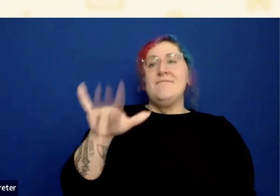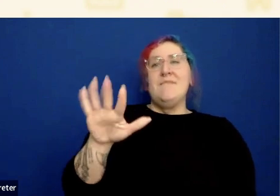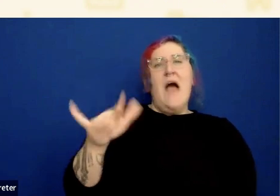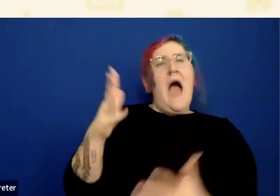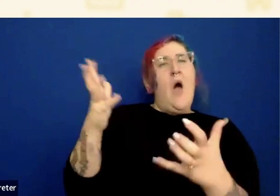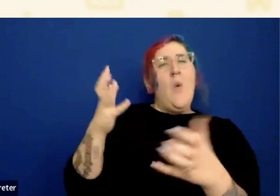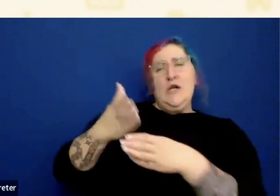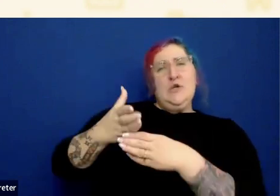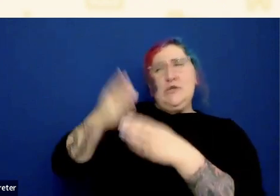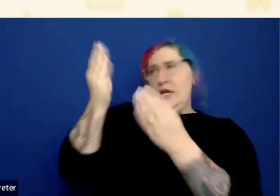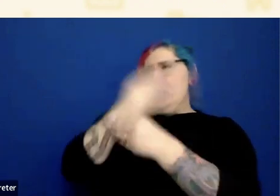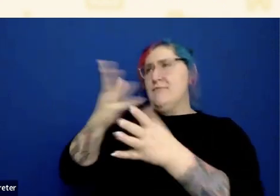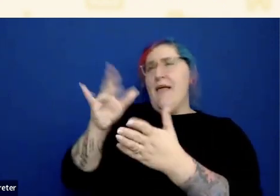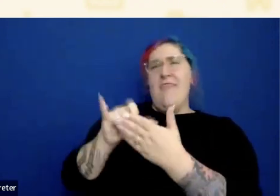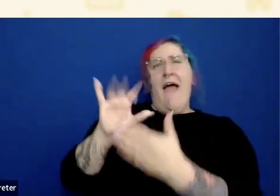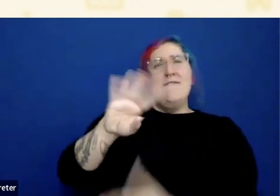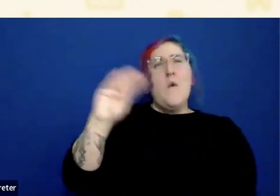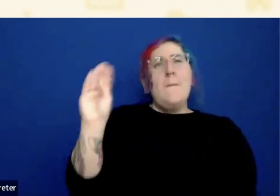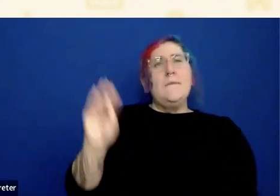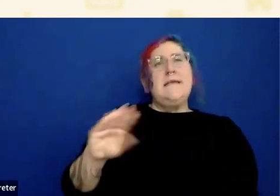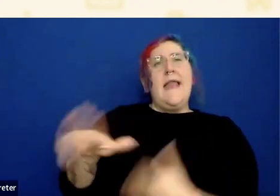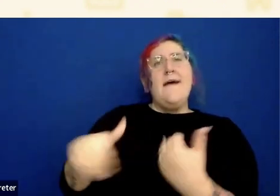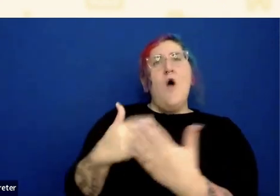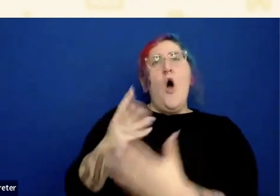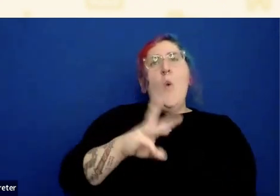And so that's from the WebAIM Million,